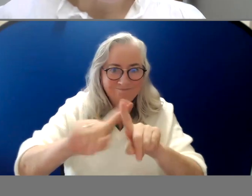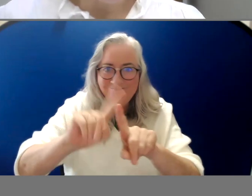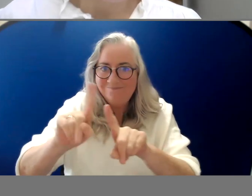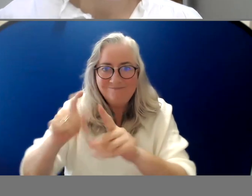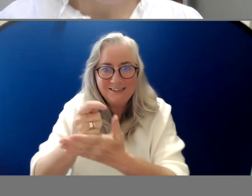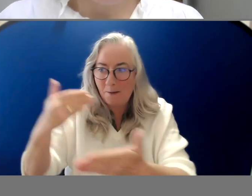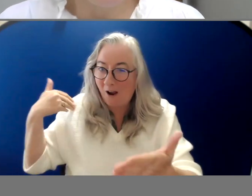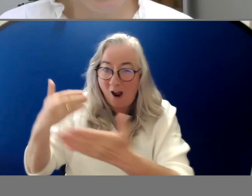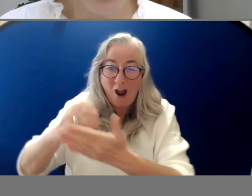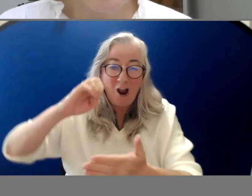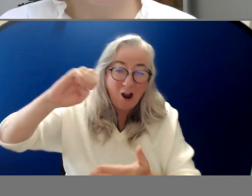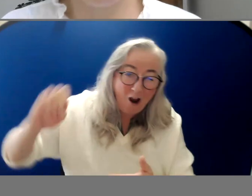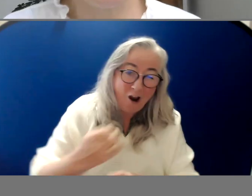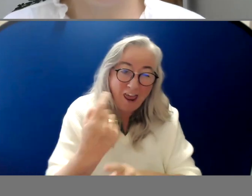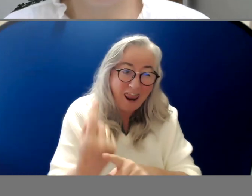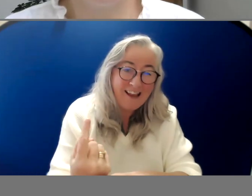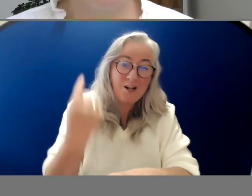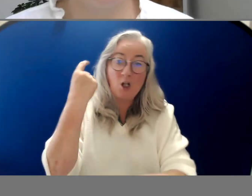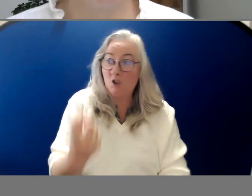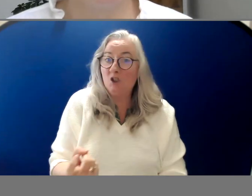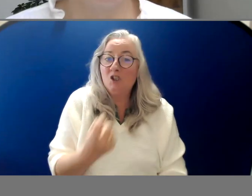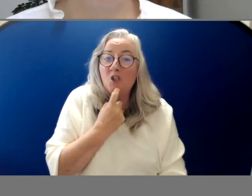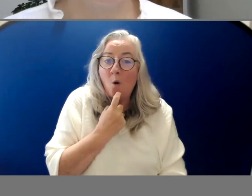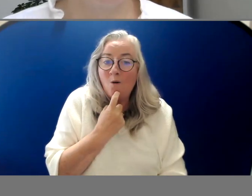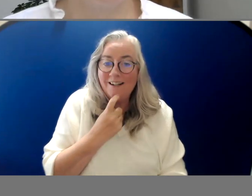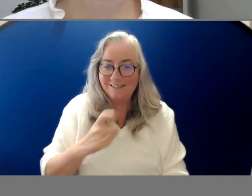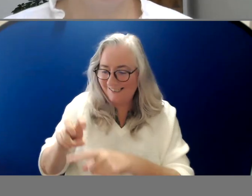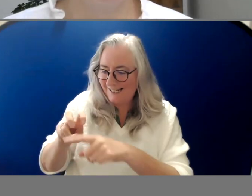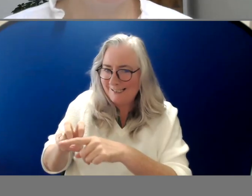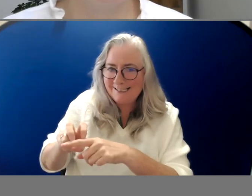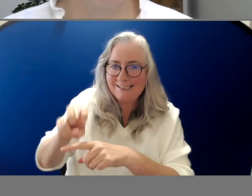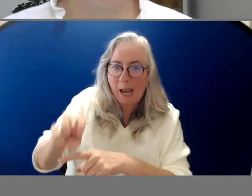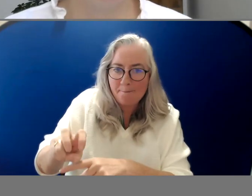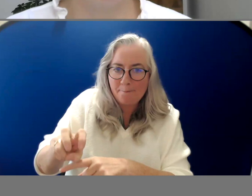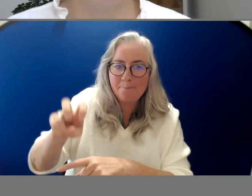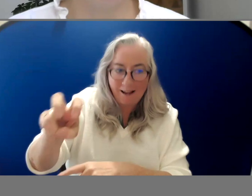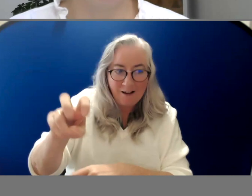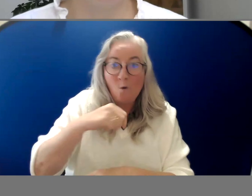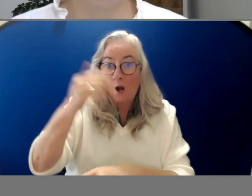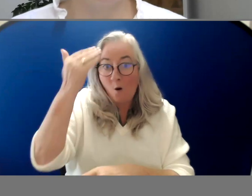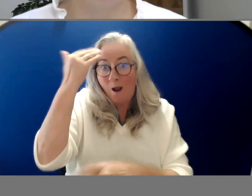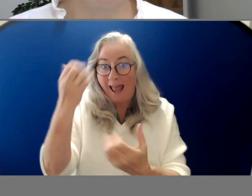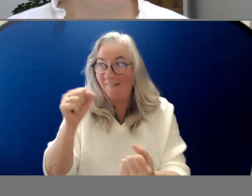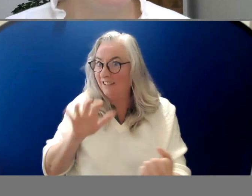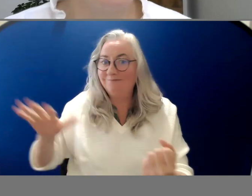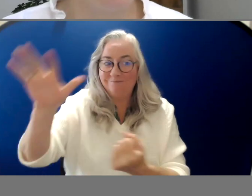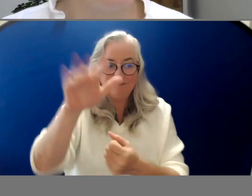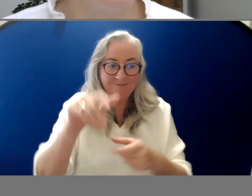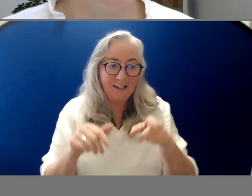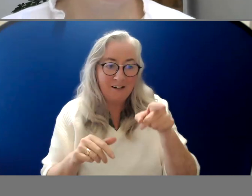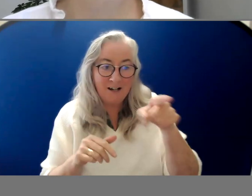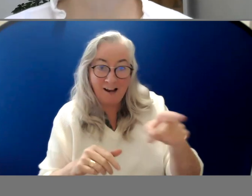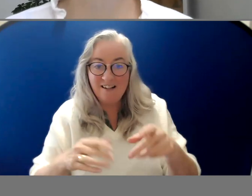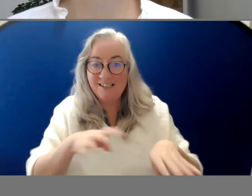earliest stone steps that we know are in existence are on Orkney in Scotland I'm not even going to try